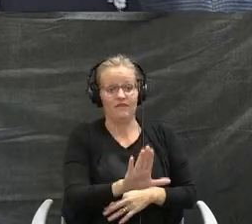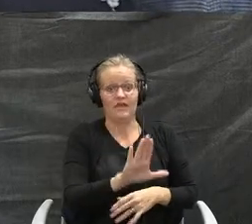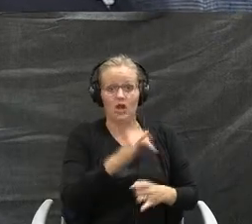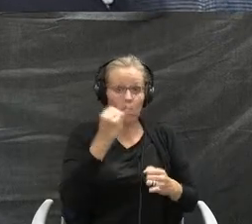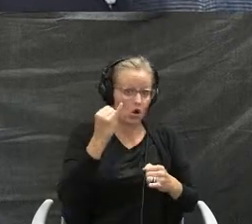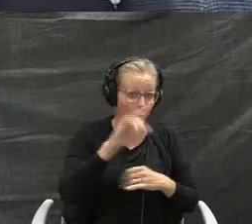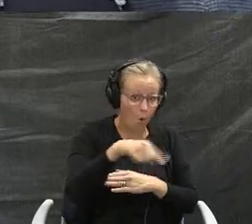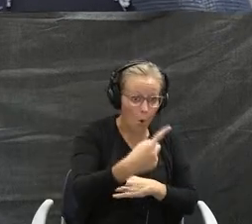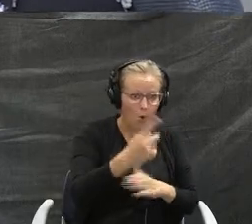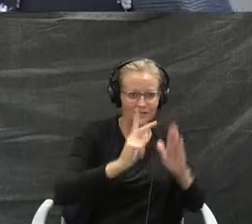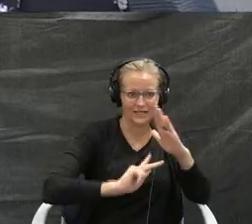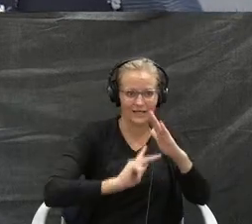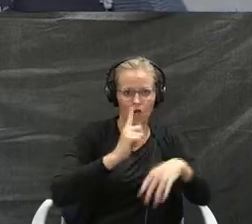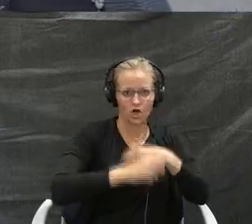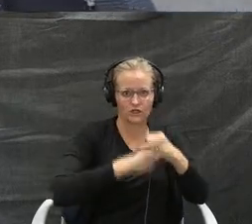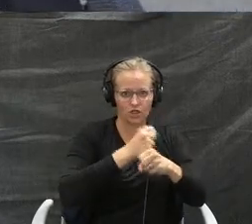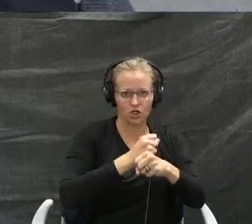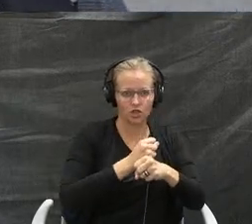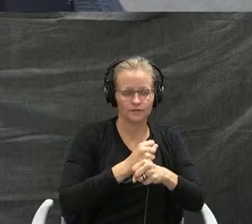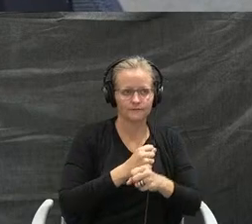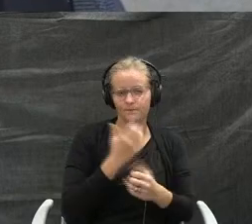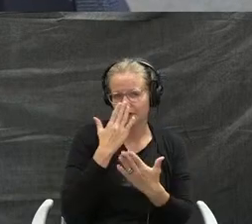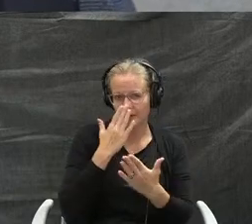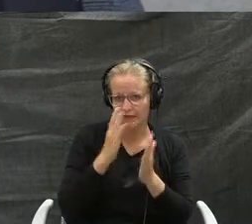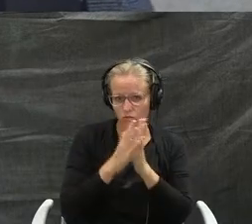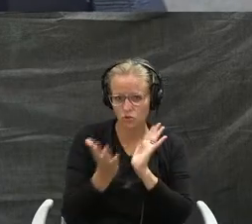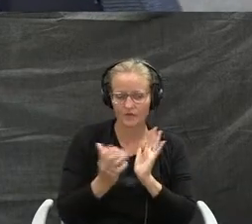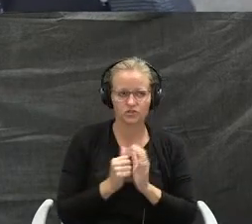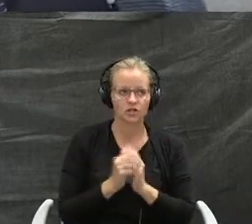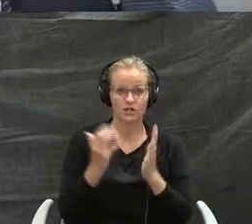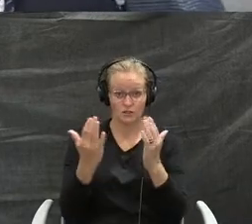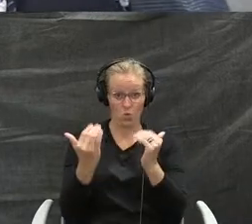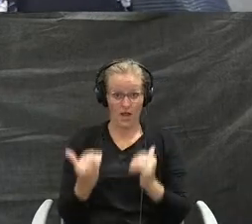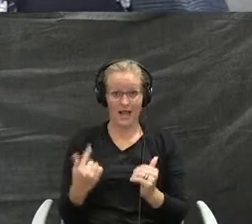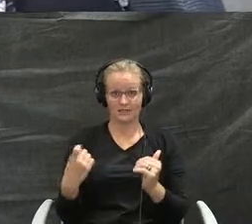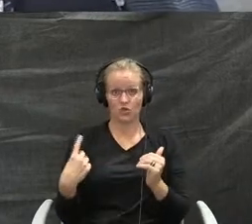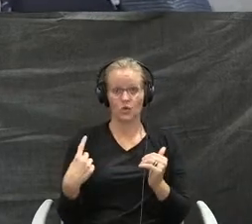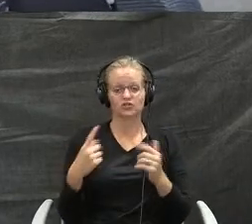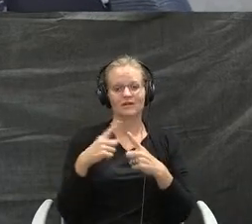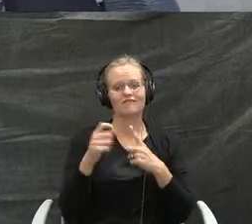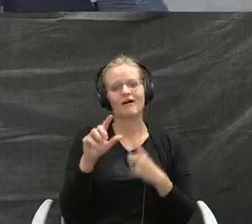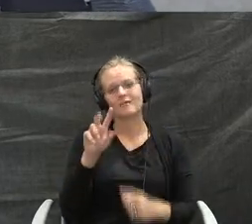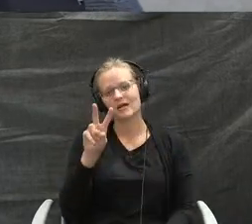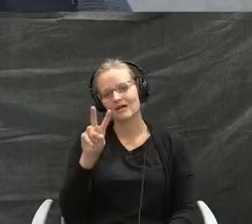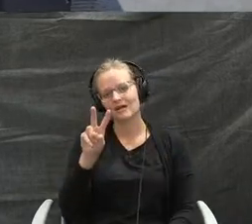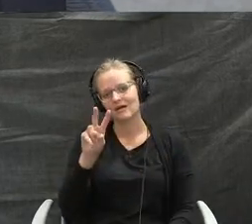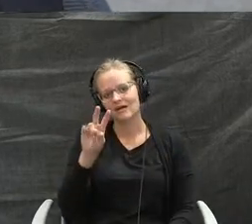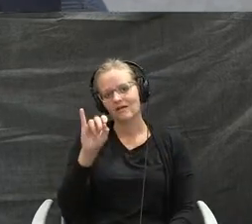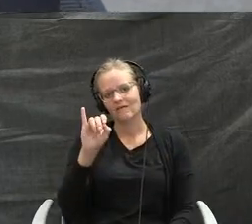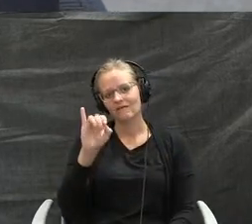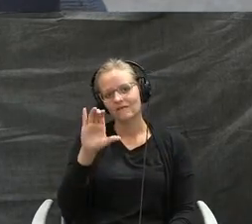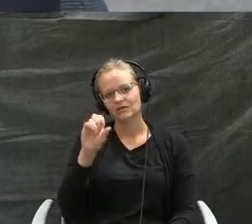A question from Kirsten Hoyer of Vic. Thank you for all your work and consideration during this